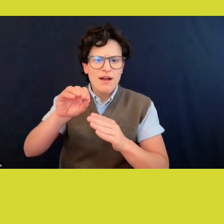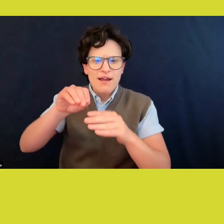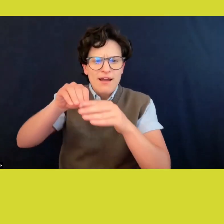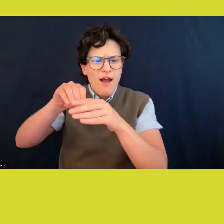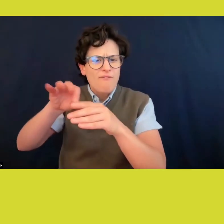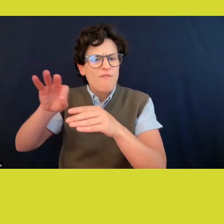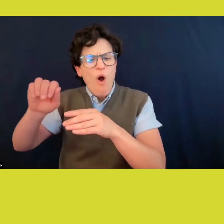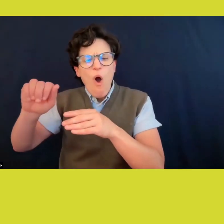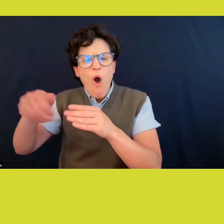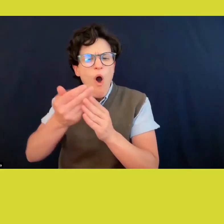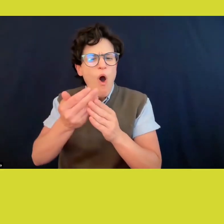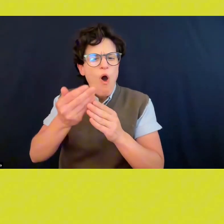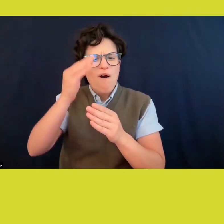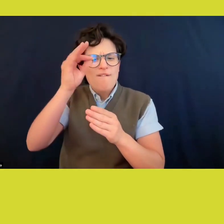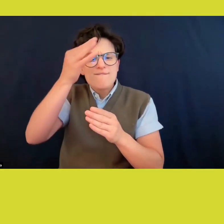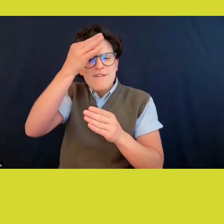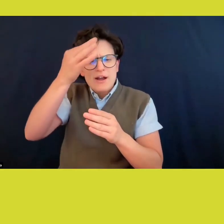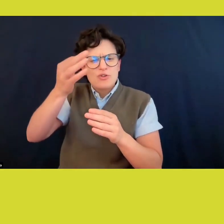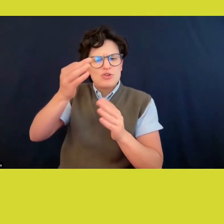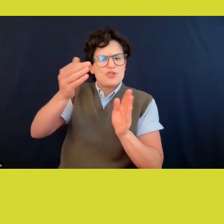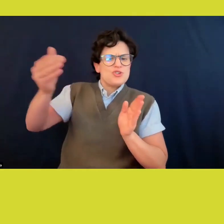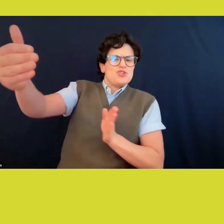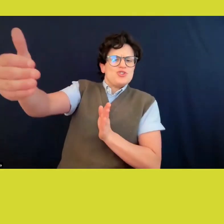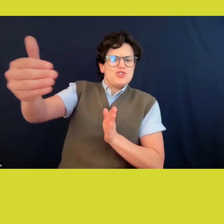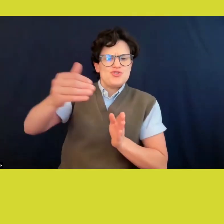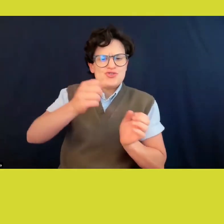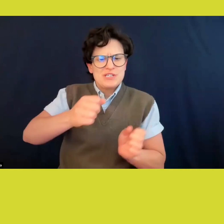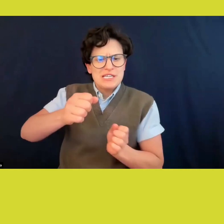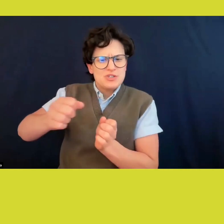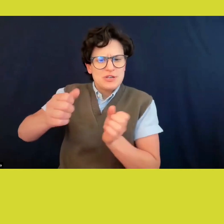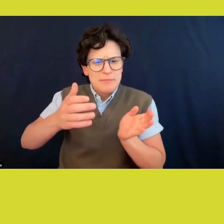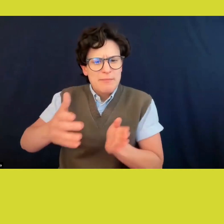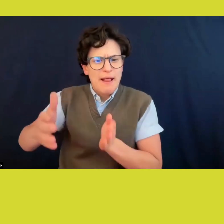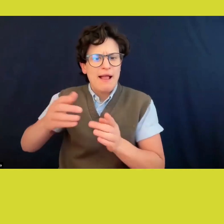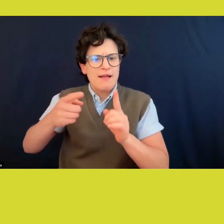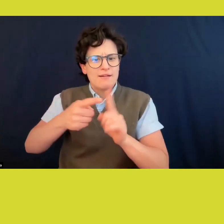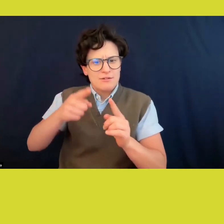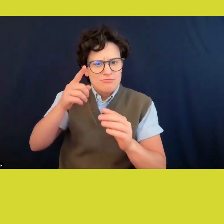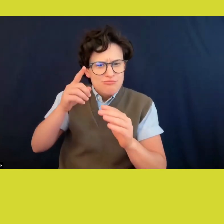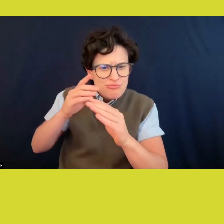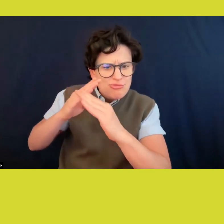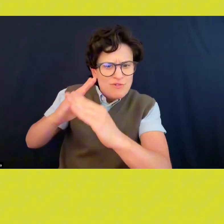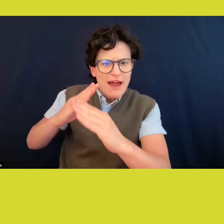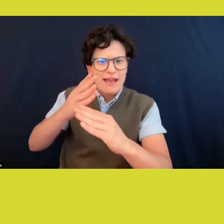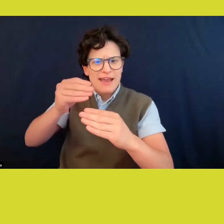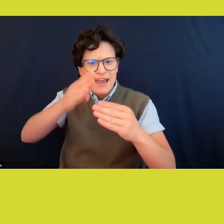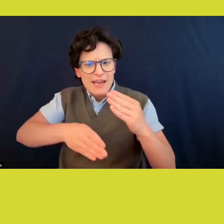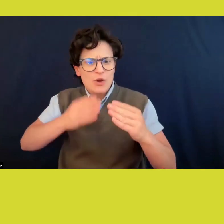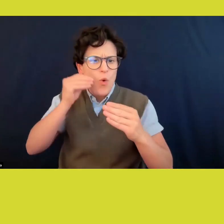where she worked collaboratively across the federal government to develop policy that